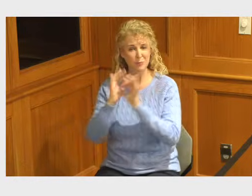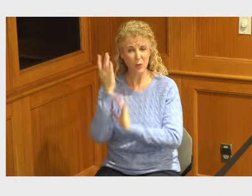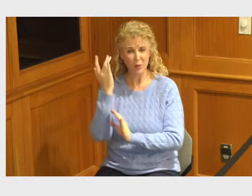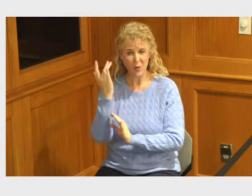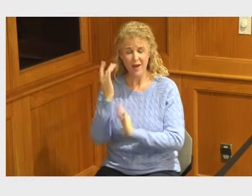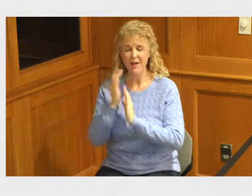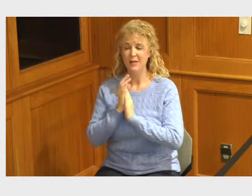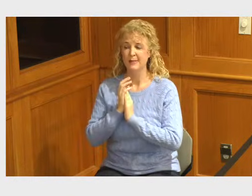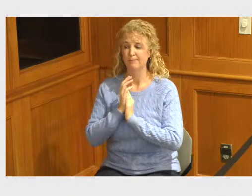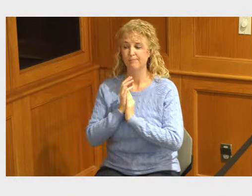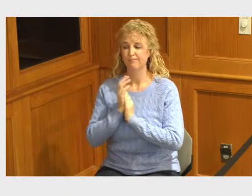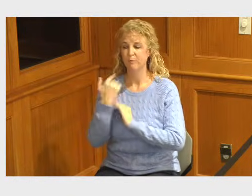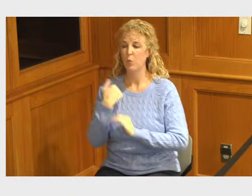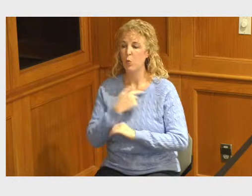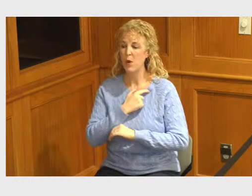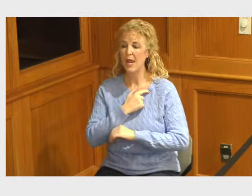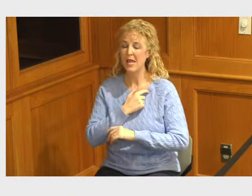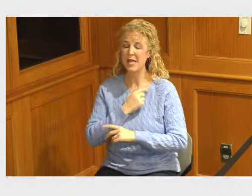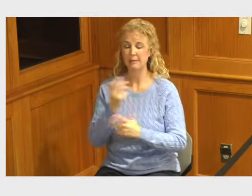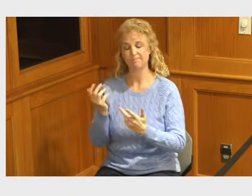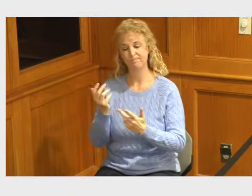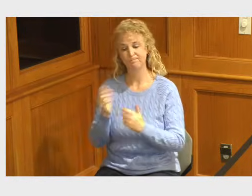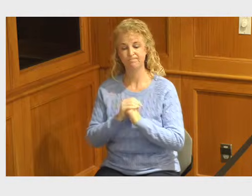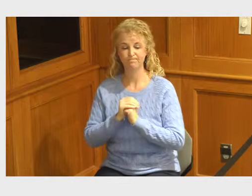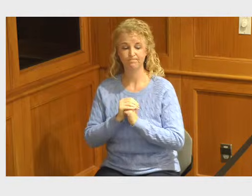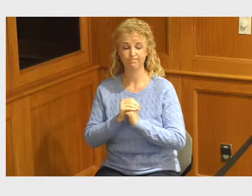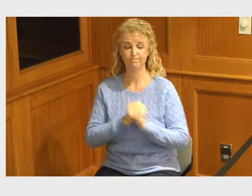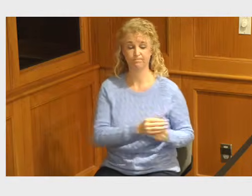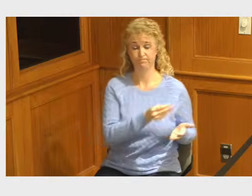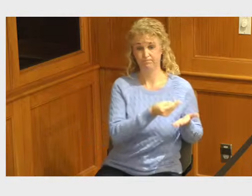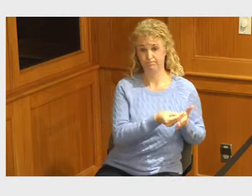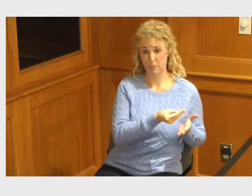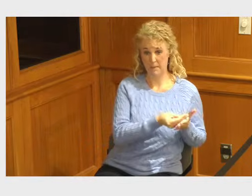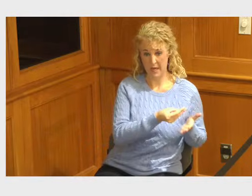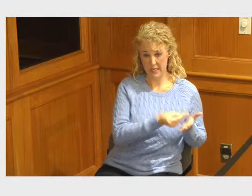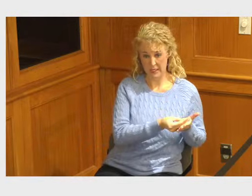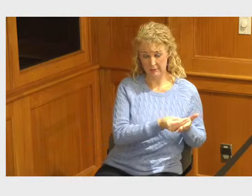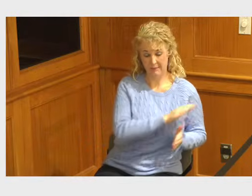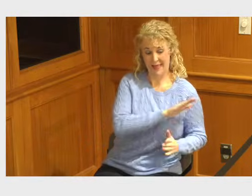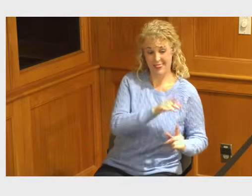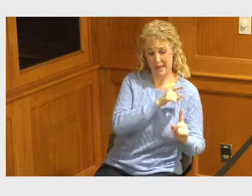so well. We're really a bridge between our funders and what the goals they are want to achieve and